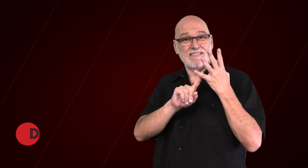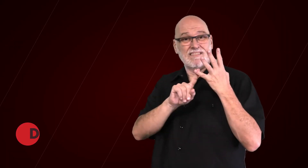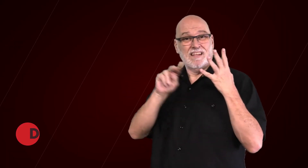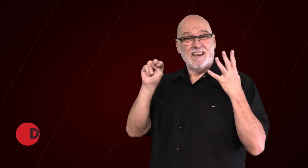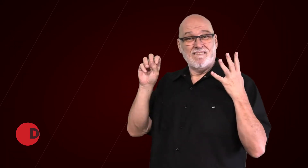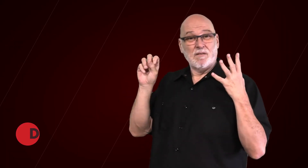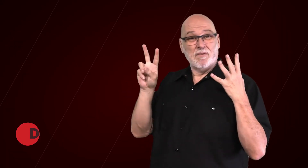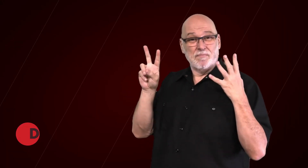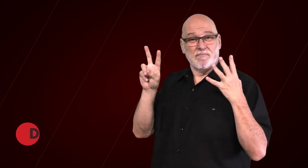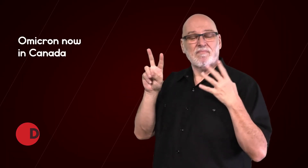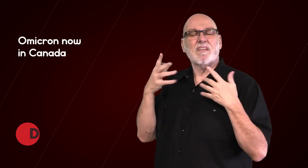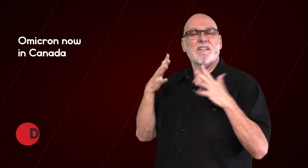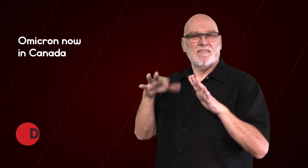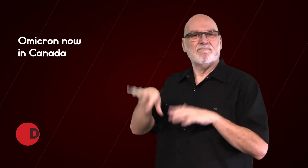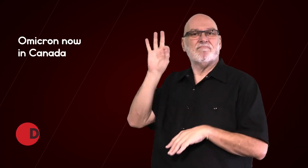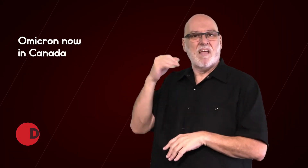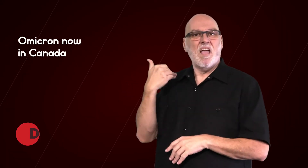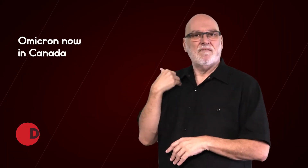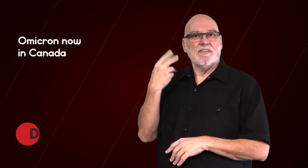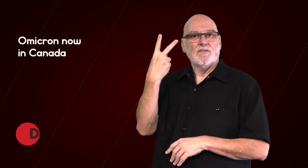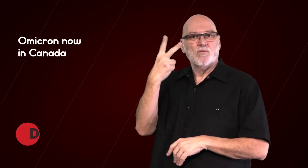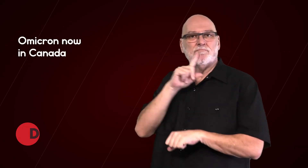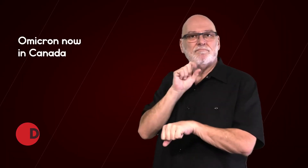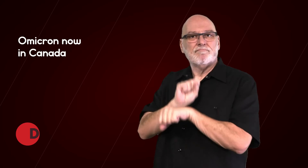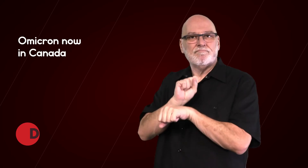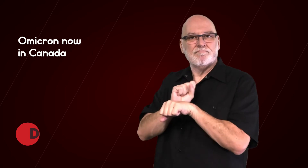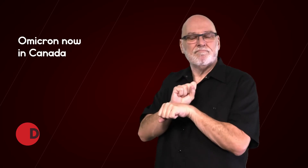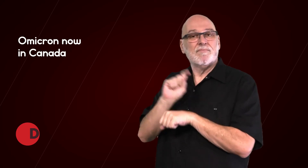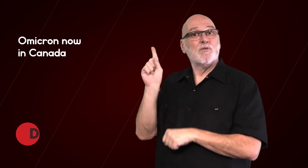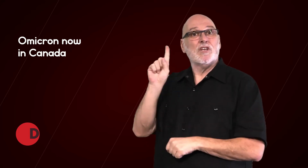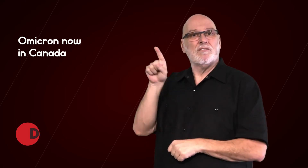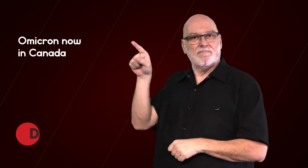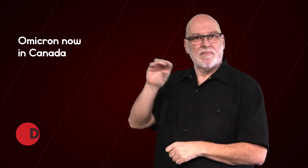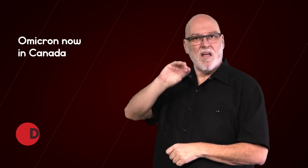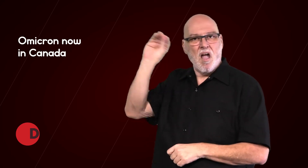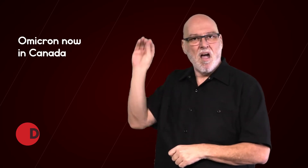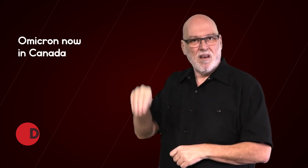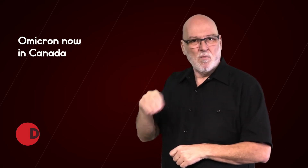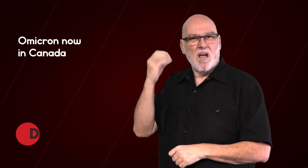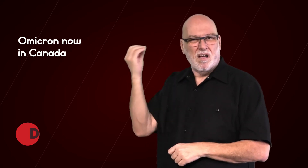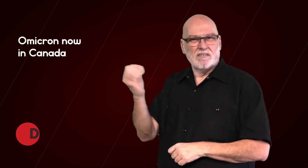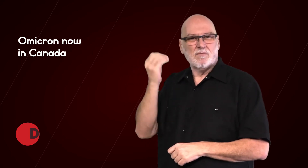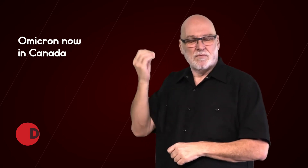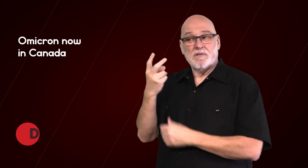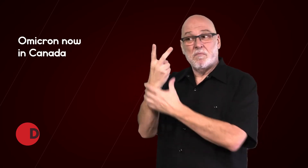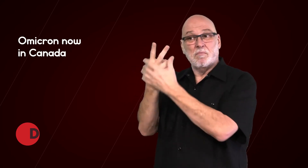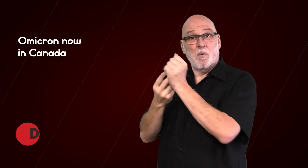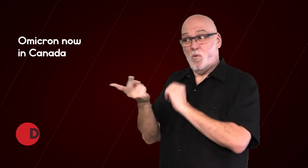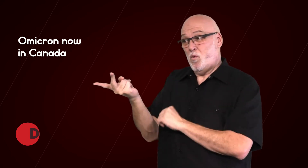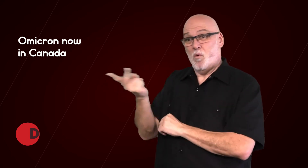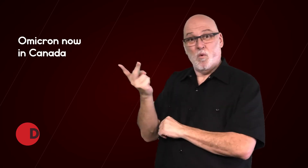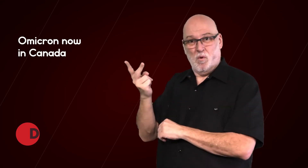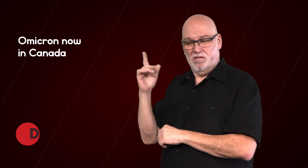[Anselmo]: At the end of November, the first two cases appeared in Ottawa,